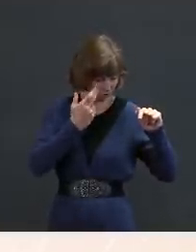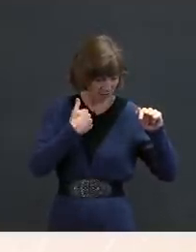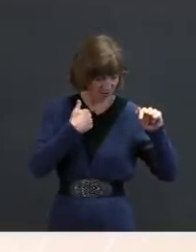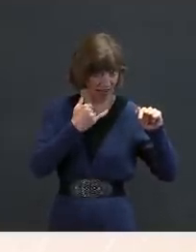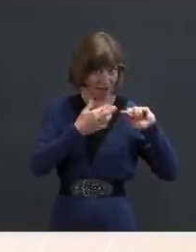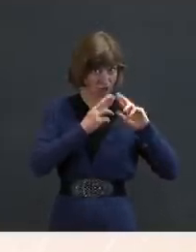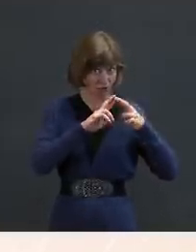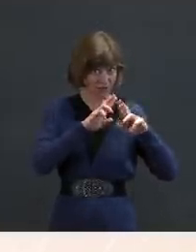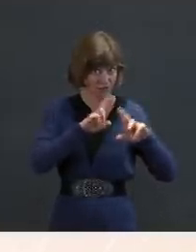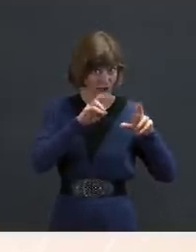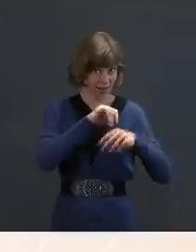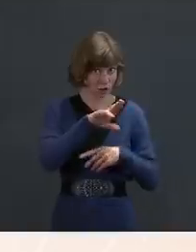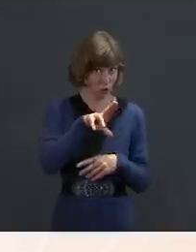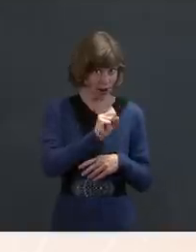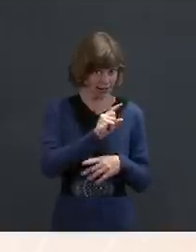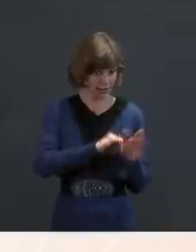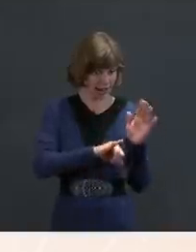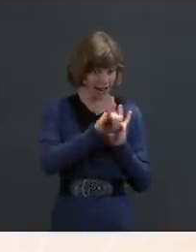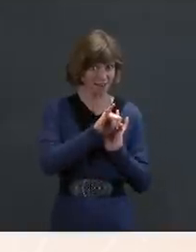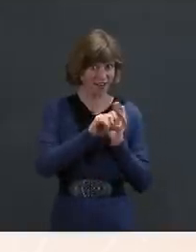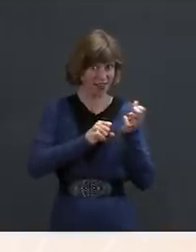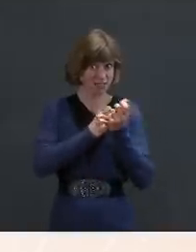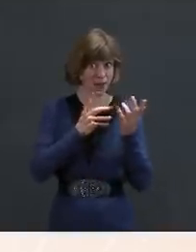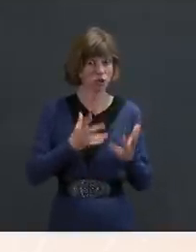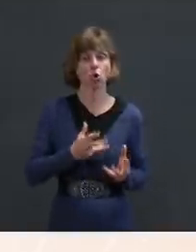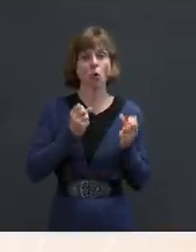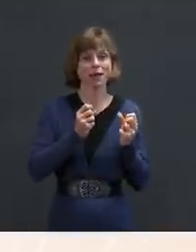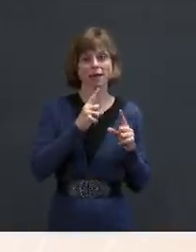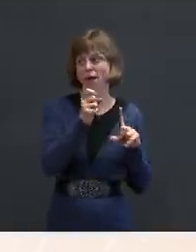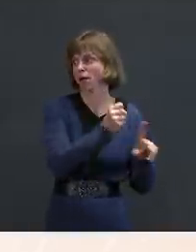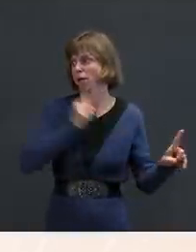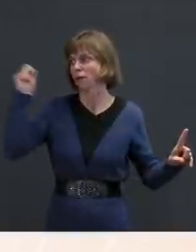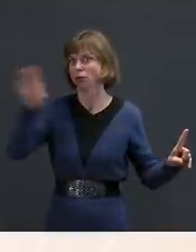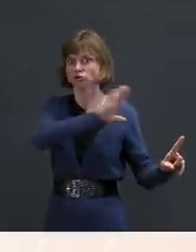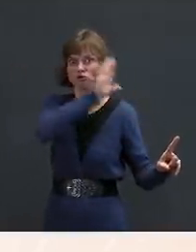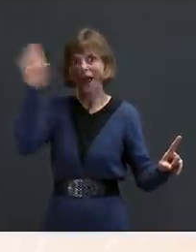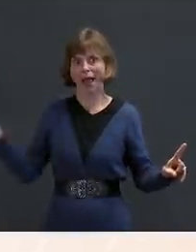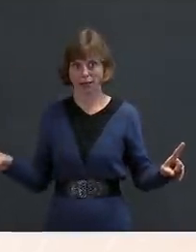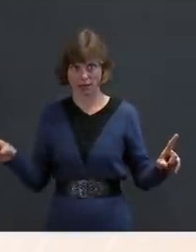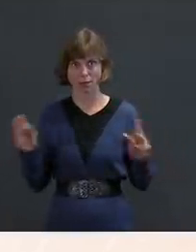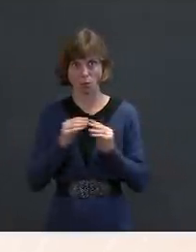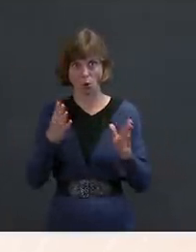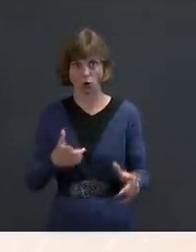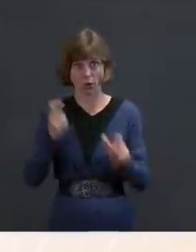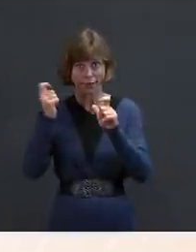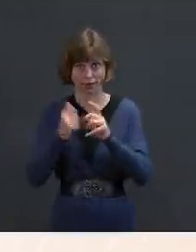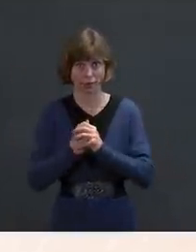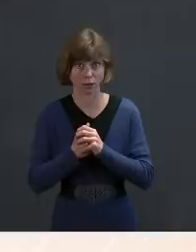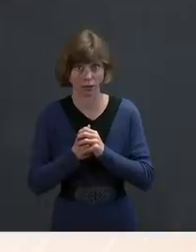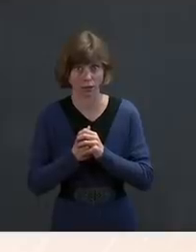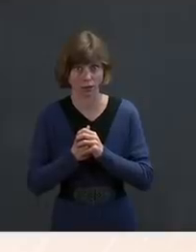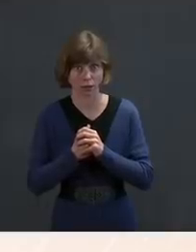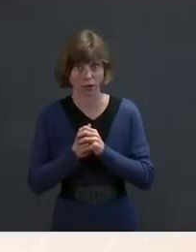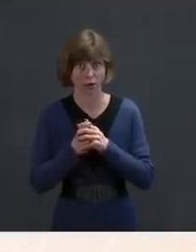identify the sponsor more quickly, and unite that child with a sponsor more quickly -- more quickly. So, a reengineering.